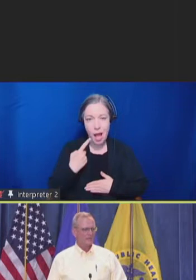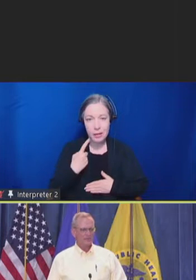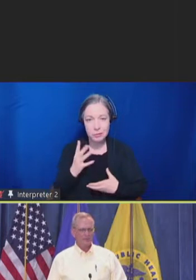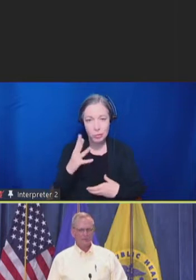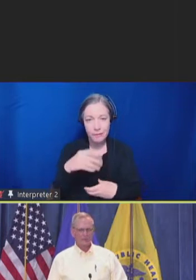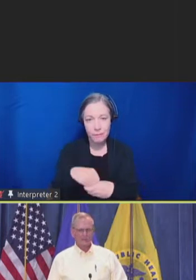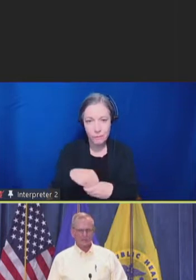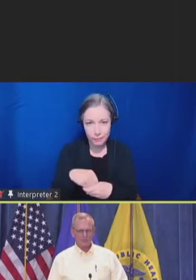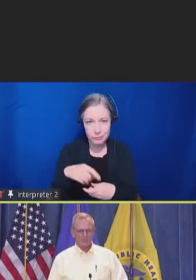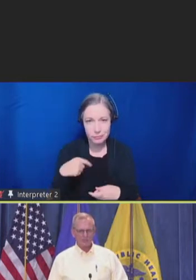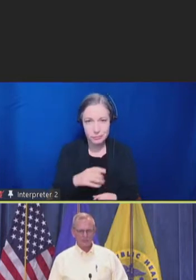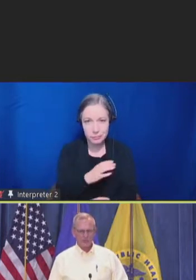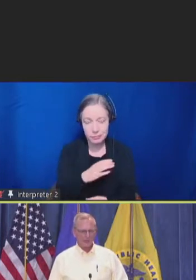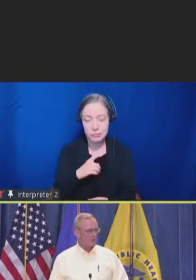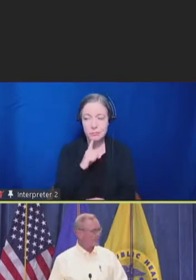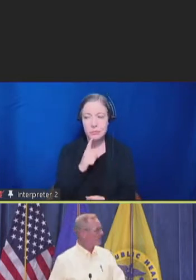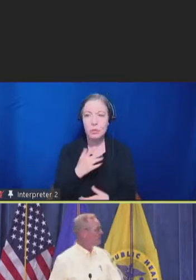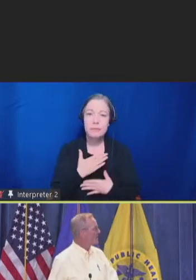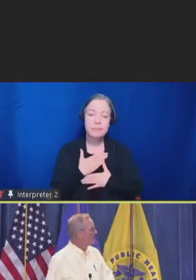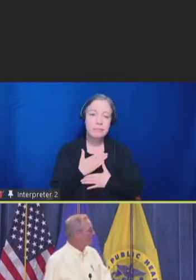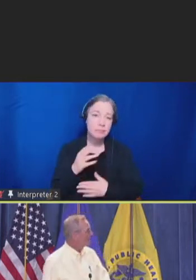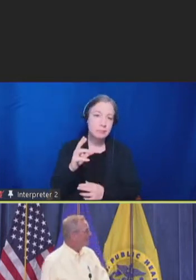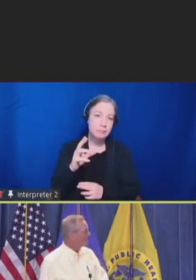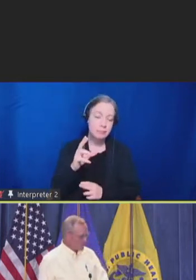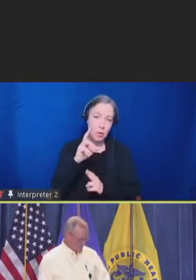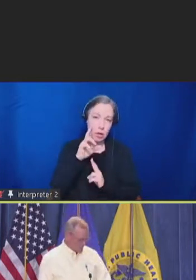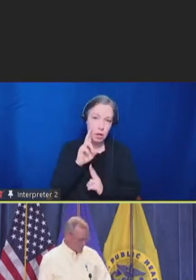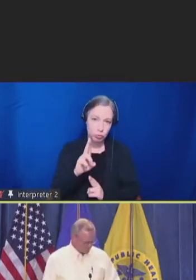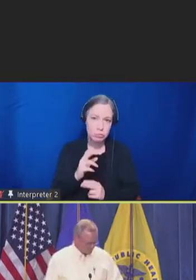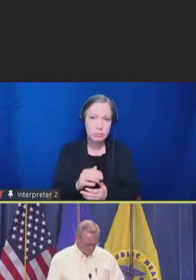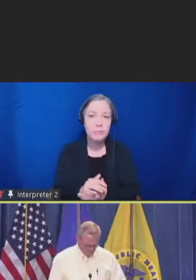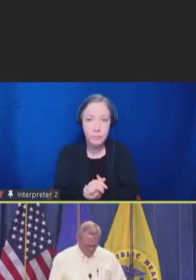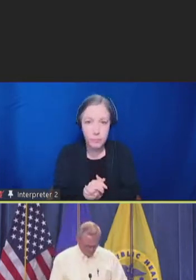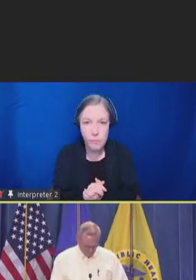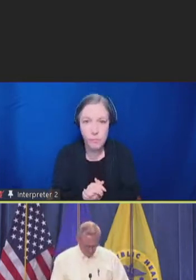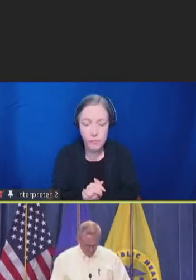It's been a really -- it's been a great honor.